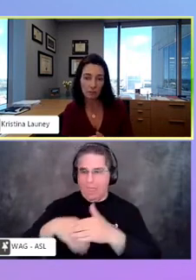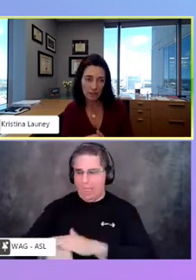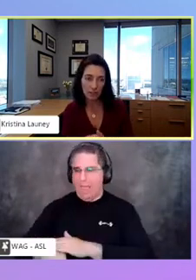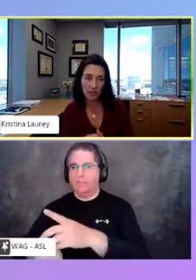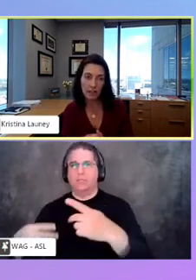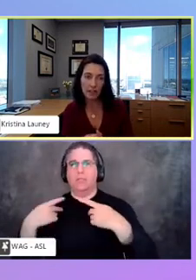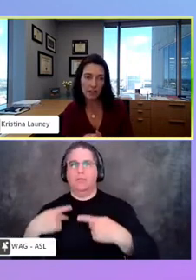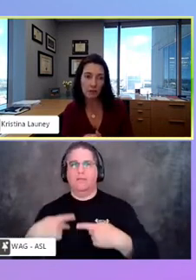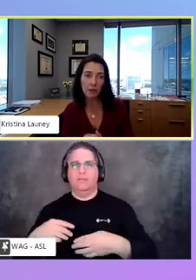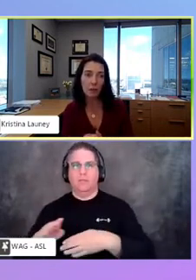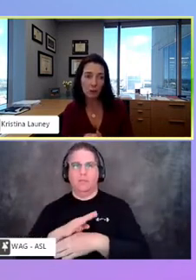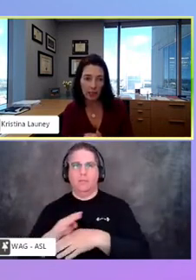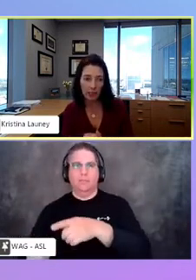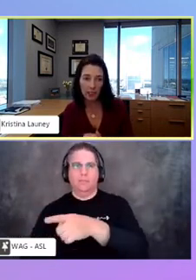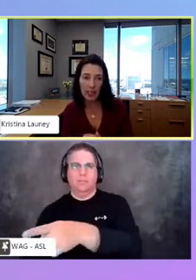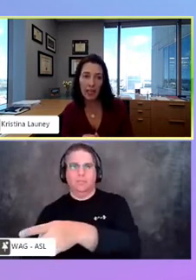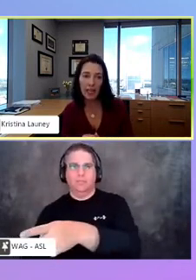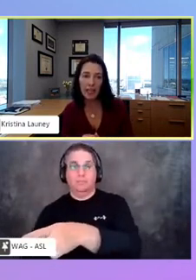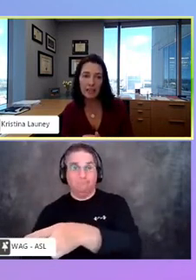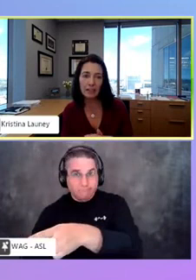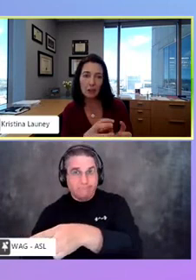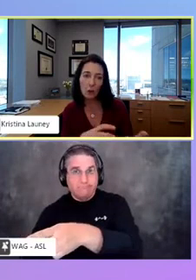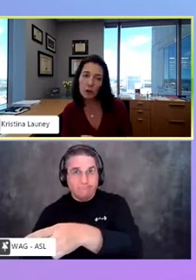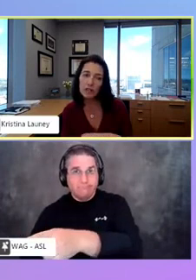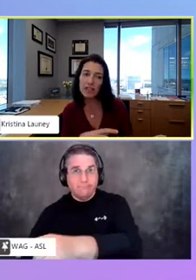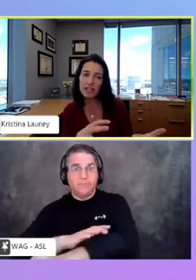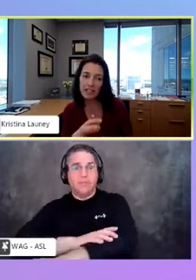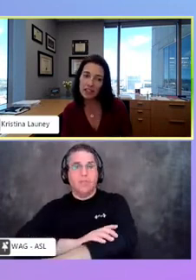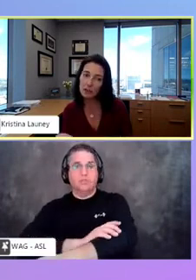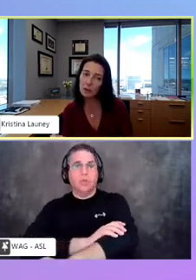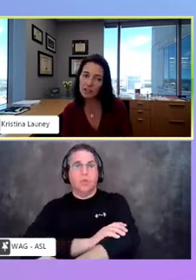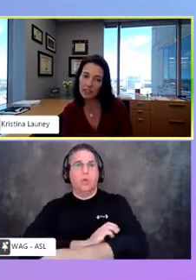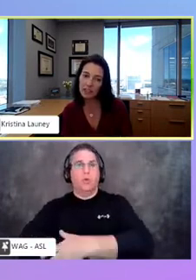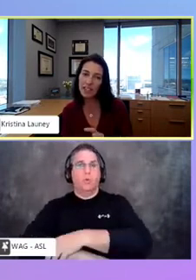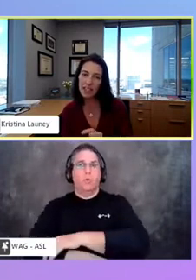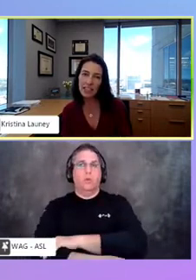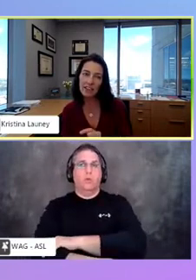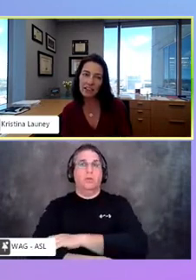business in addition to the website, the website barrier